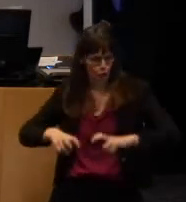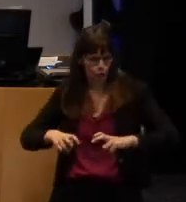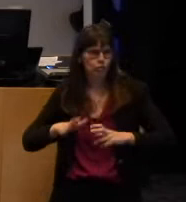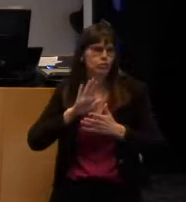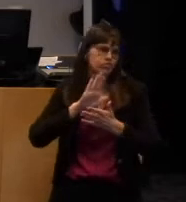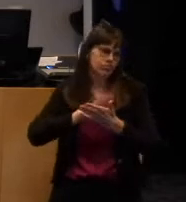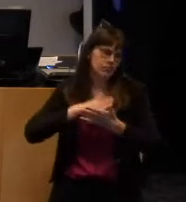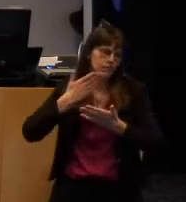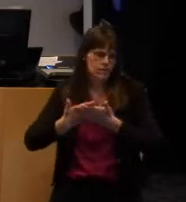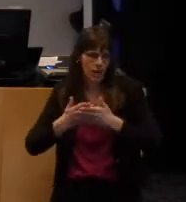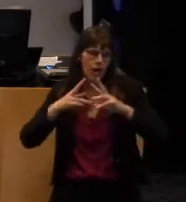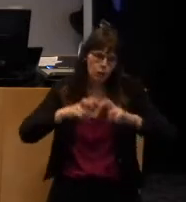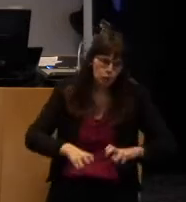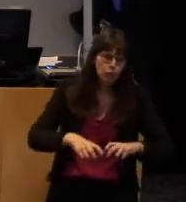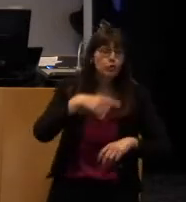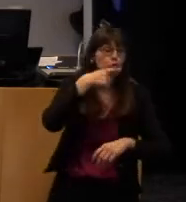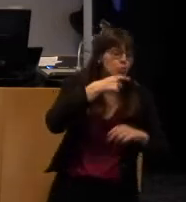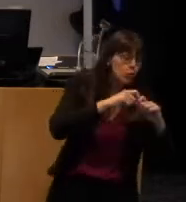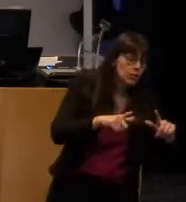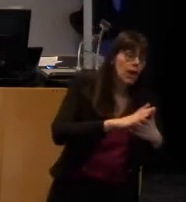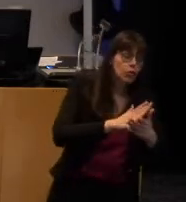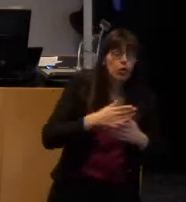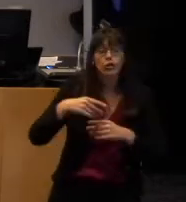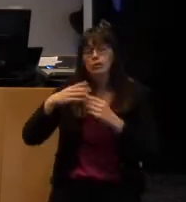spoken language interpreting studies, and sign language interpreting studies.